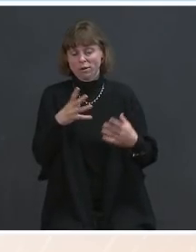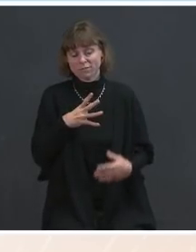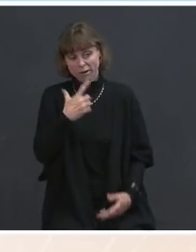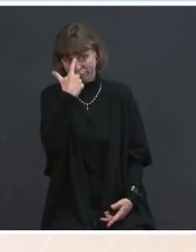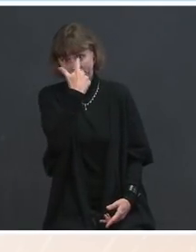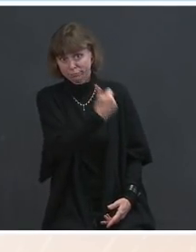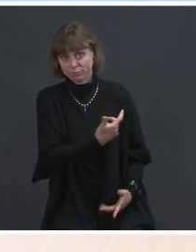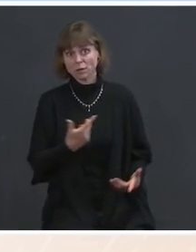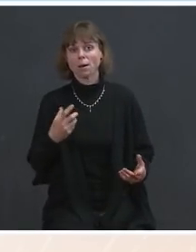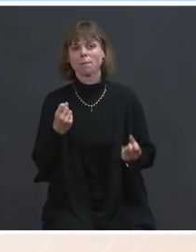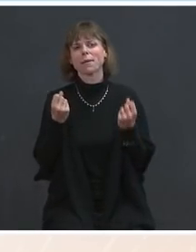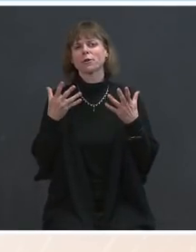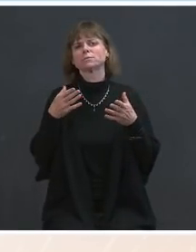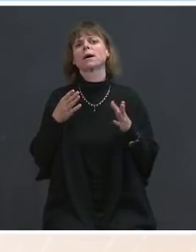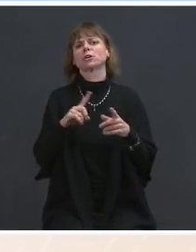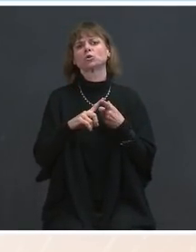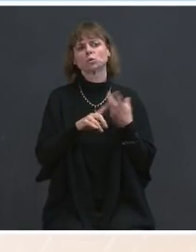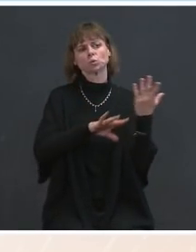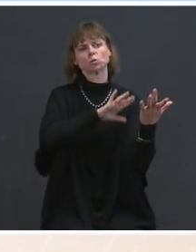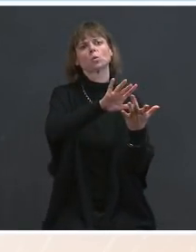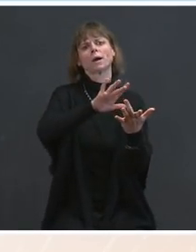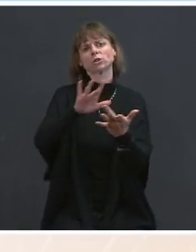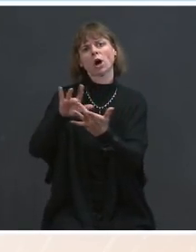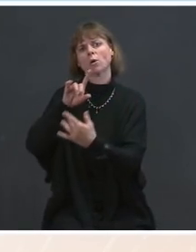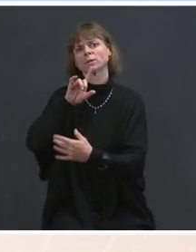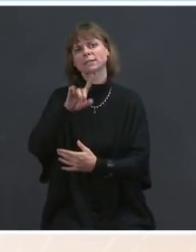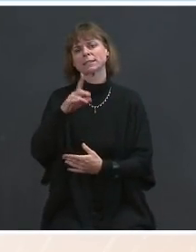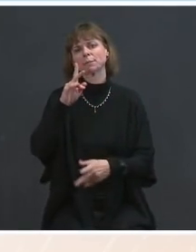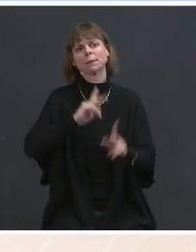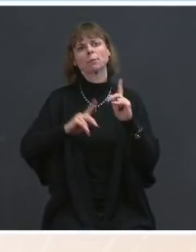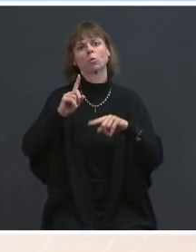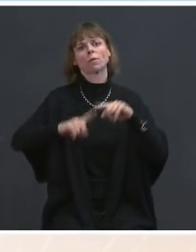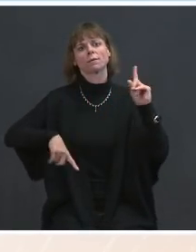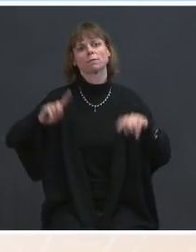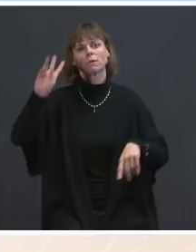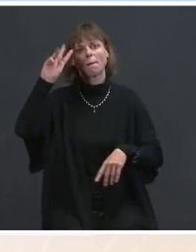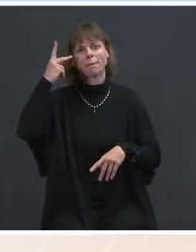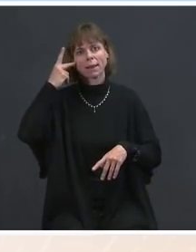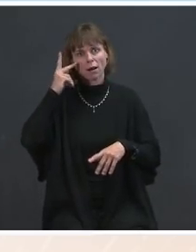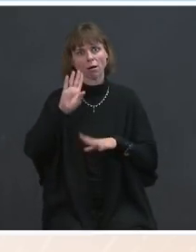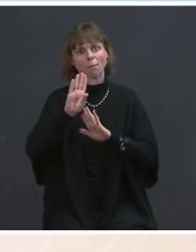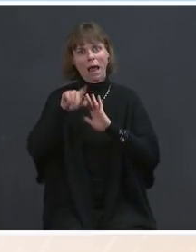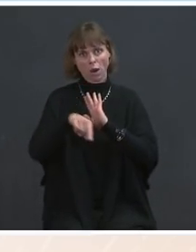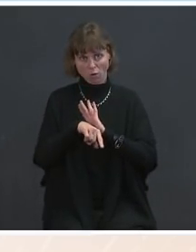to ensure that people of a range of political support and backing know the vaccine is safe and --